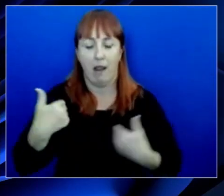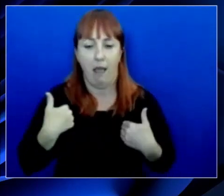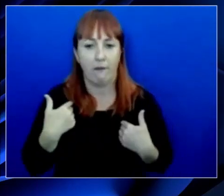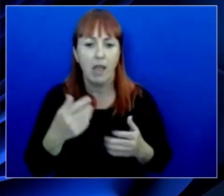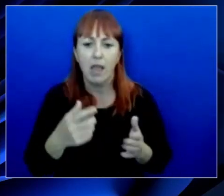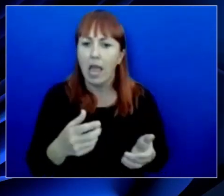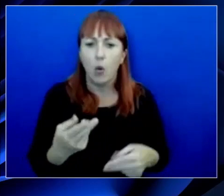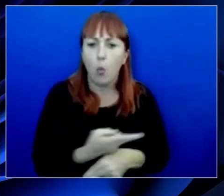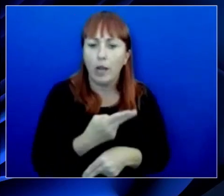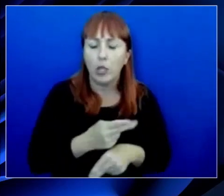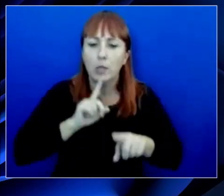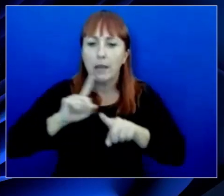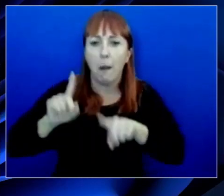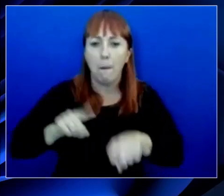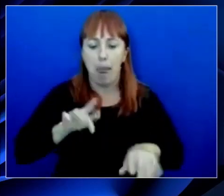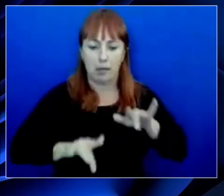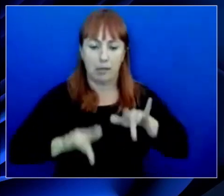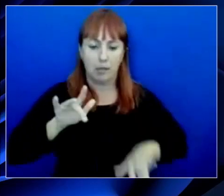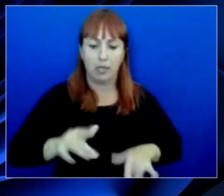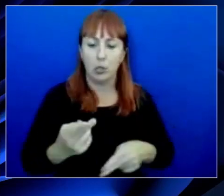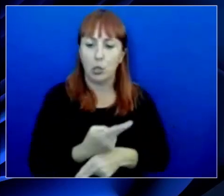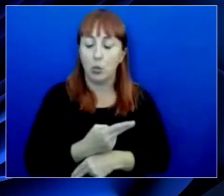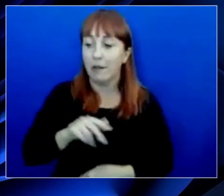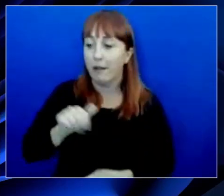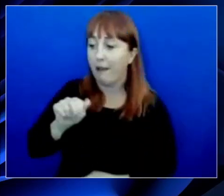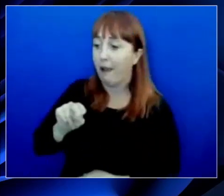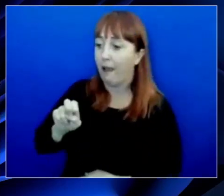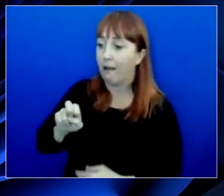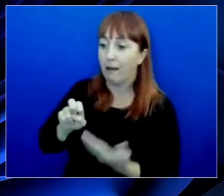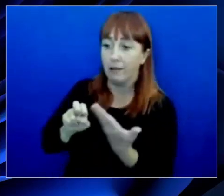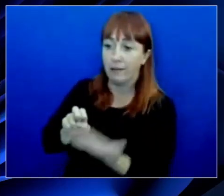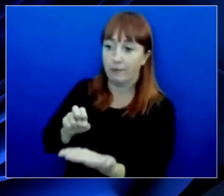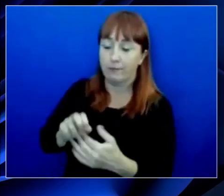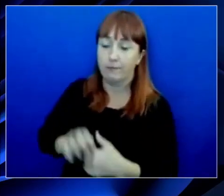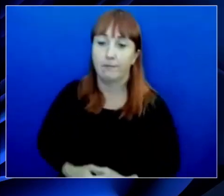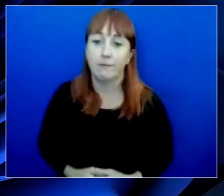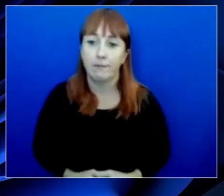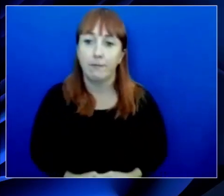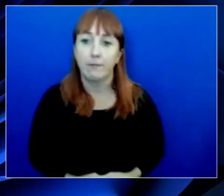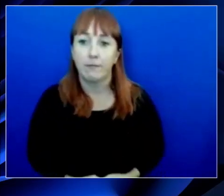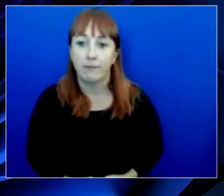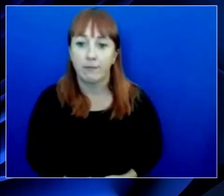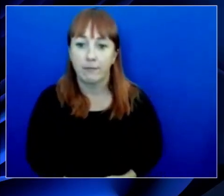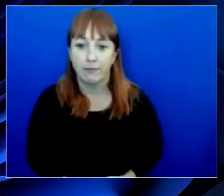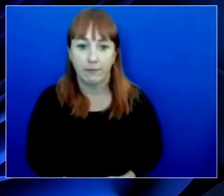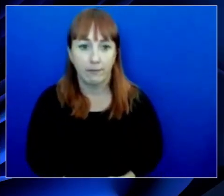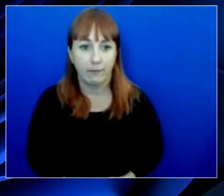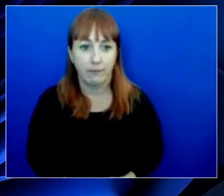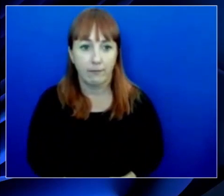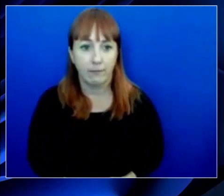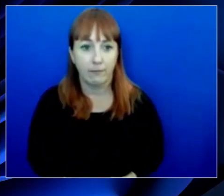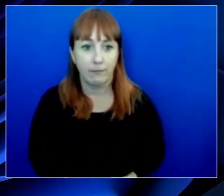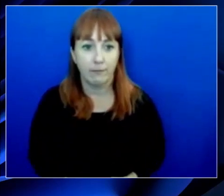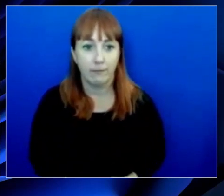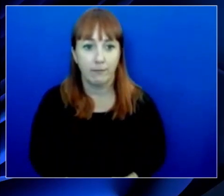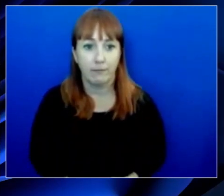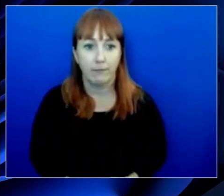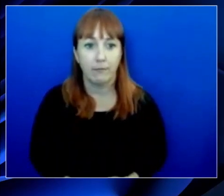demonstrate during the session. I think this one is for Ann maybe. So the new ribbon in File Explorer.